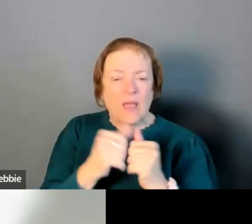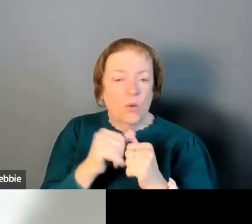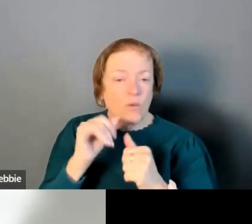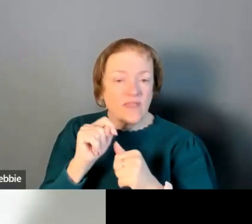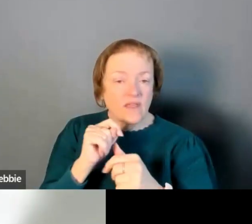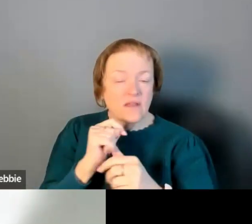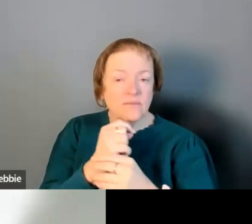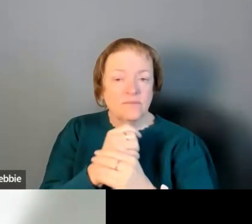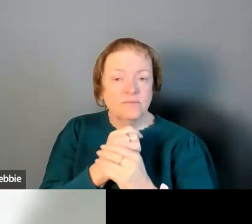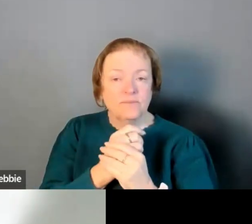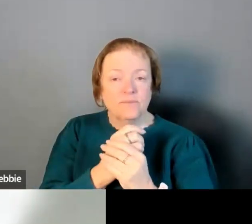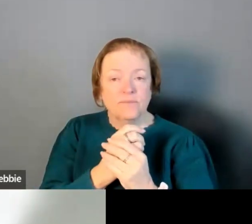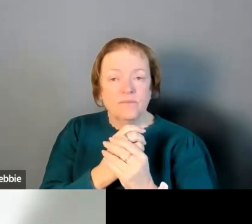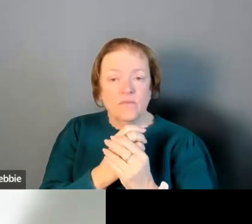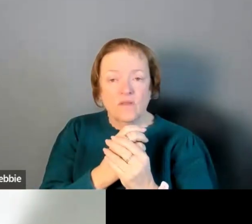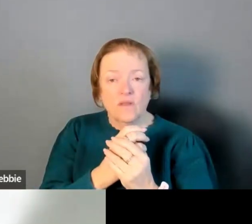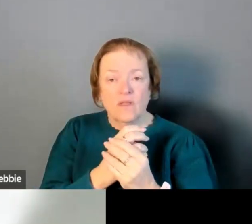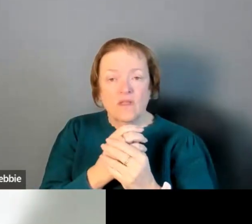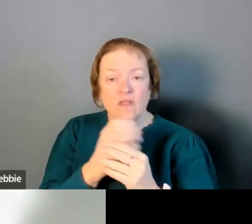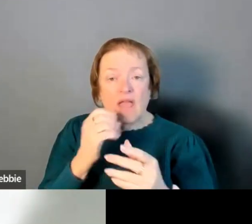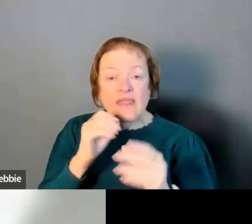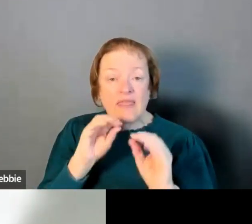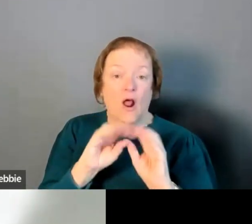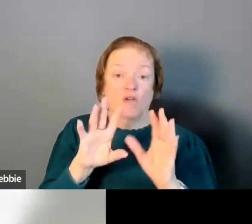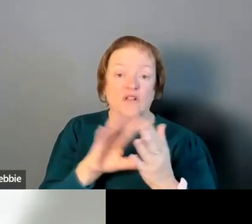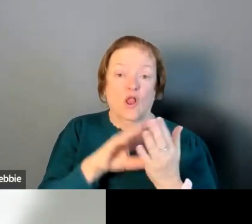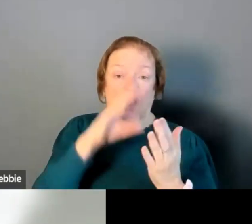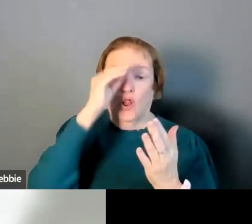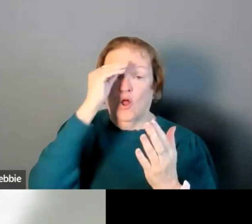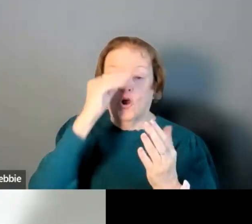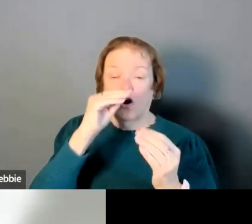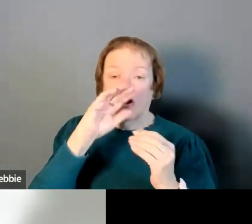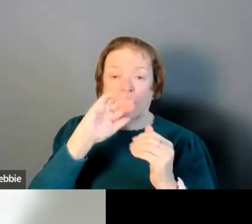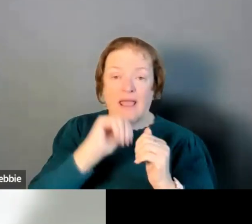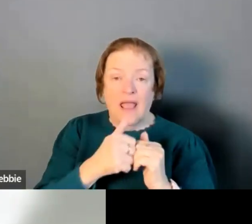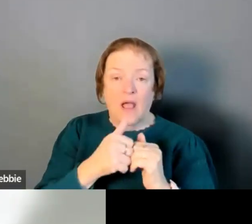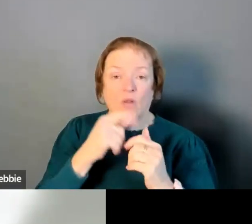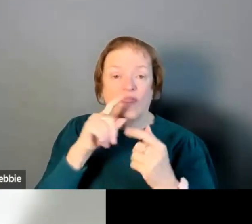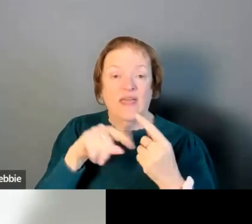and then once I obviously, I learned how to do it, and then I went even when we give the kids the FM